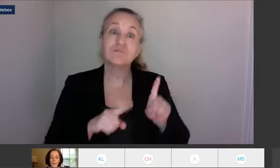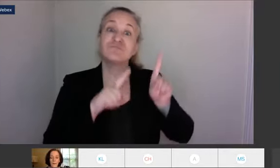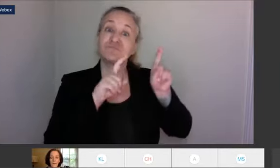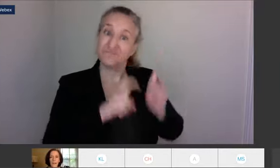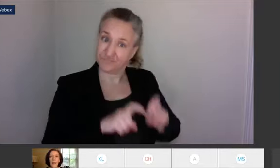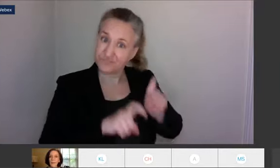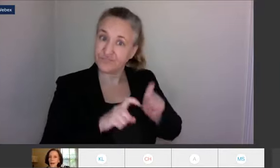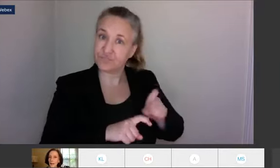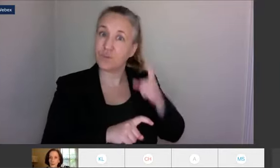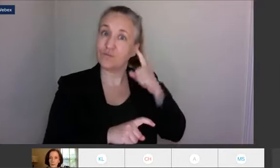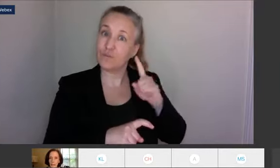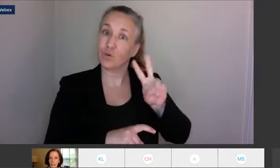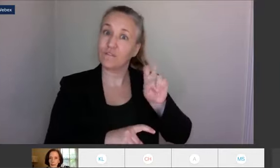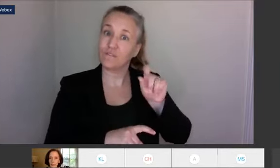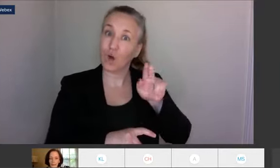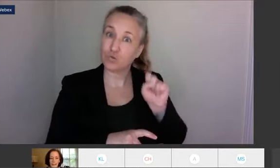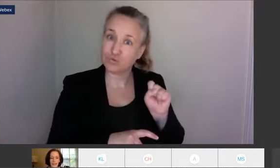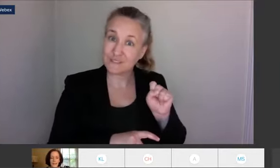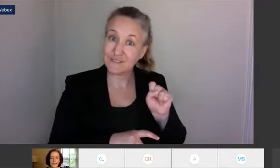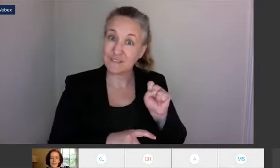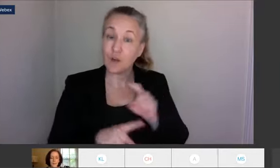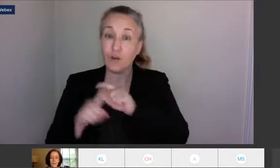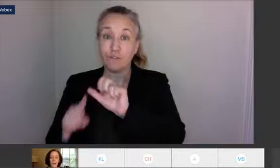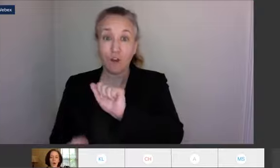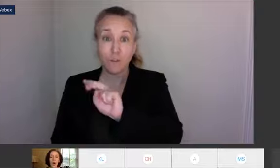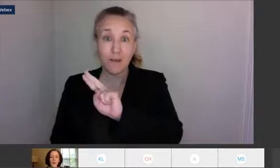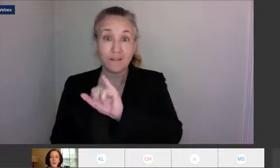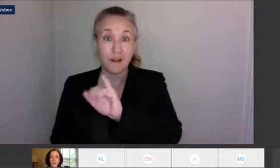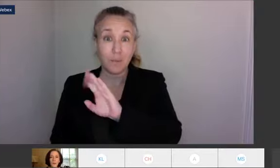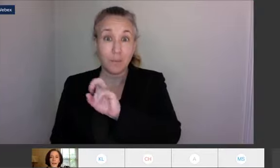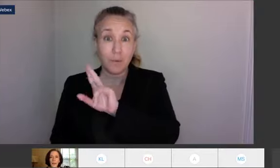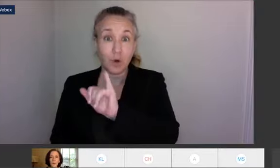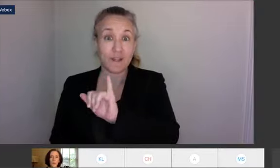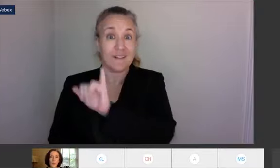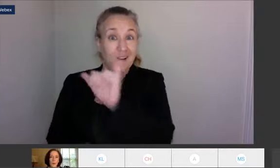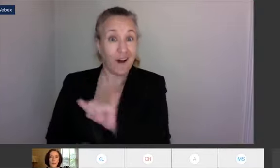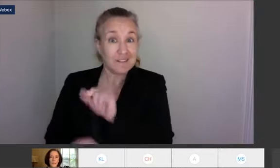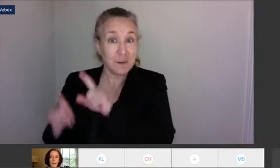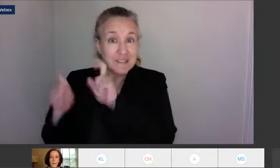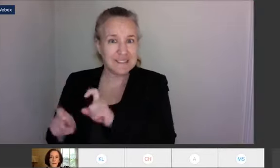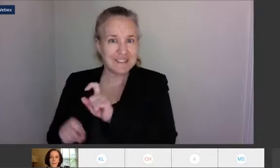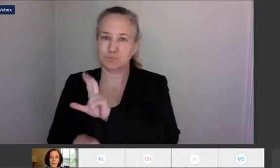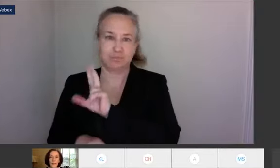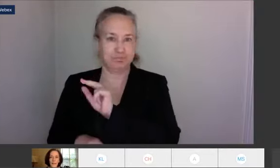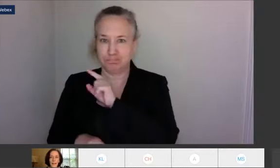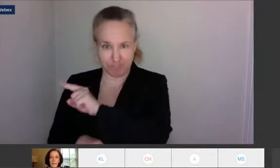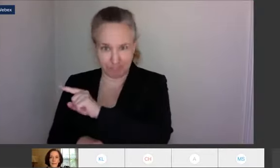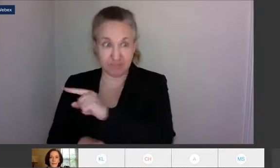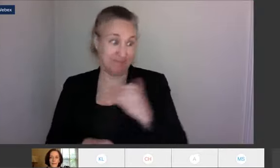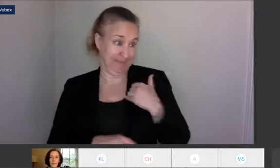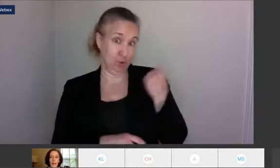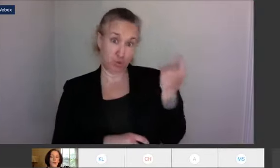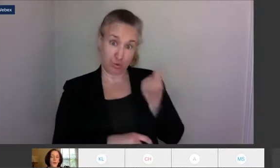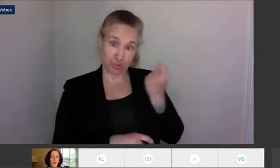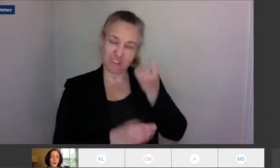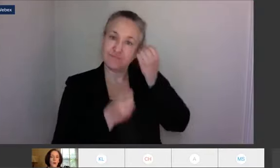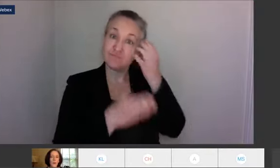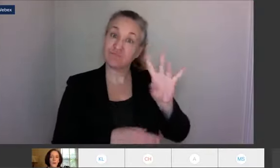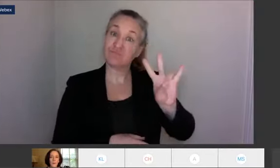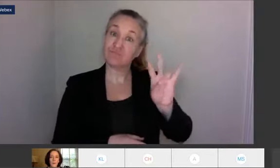not from the antibody test on Tuesday we reported 73 cases there were a number of